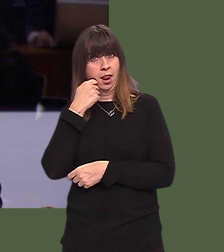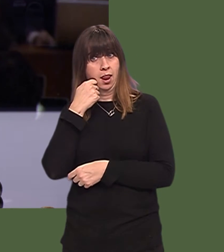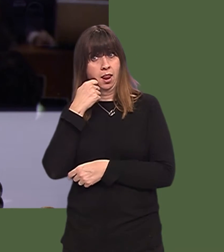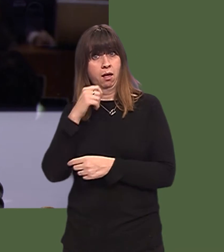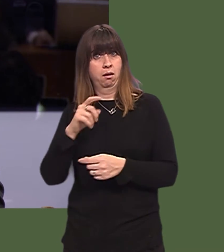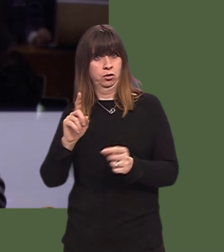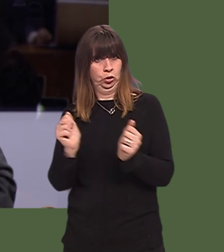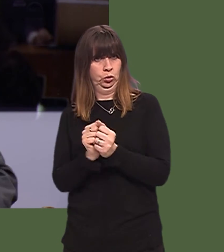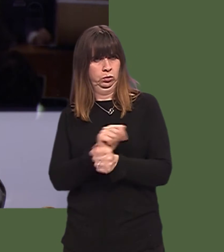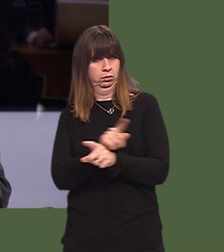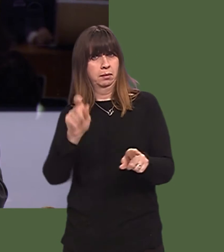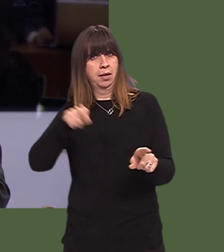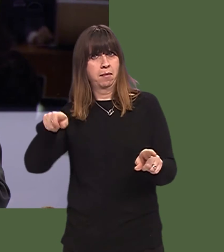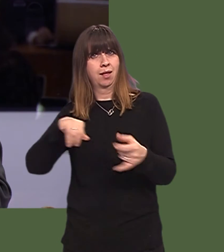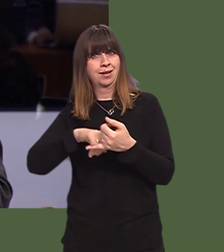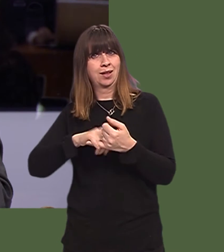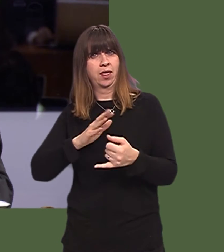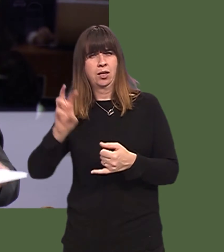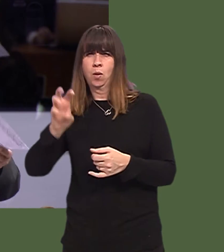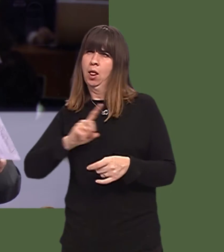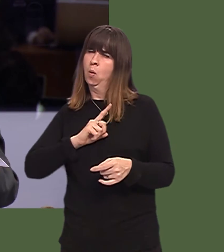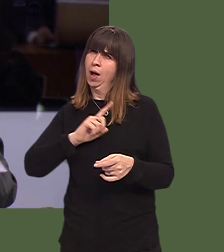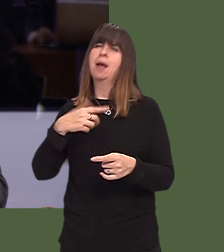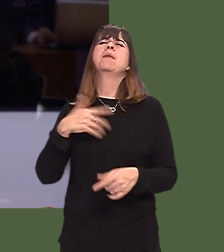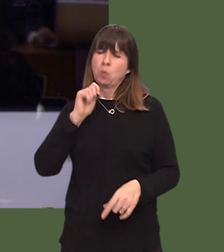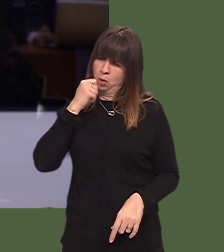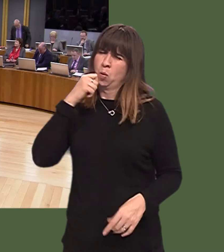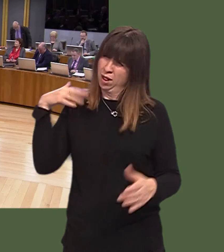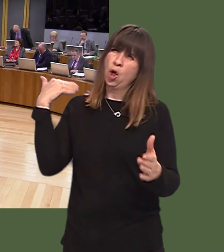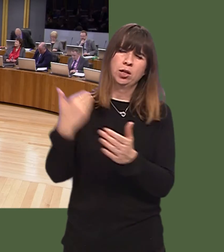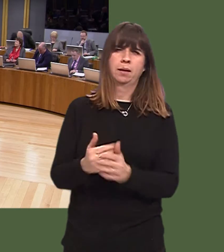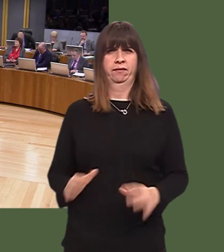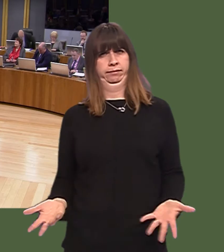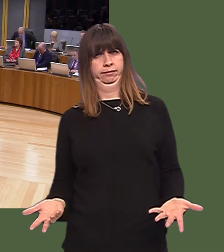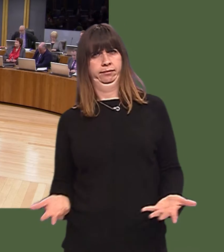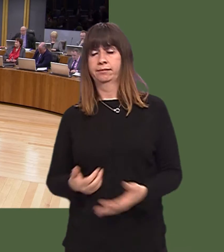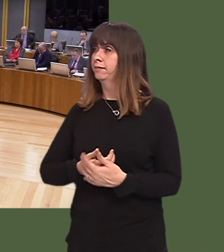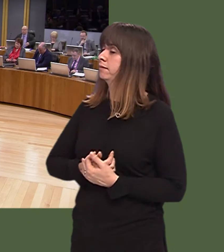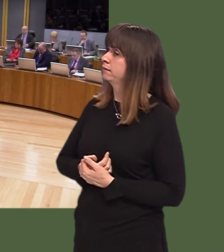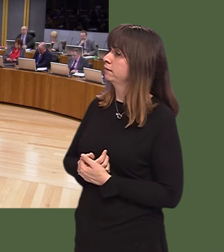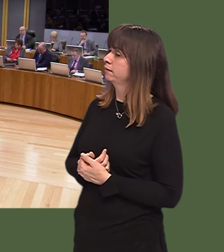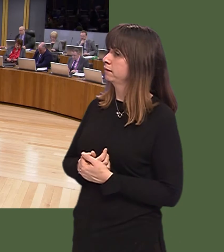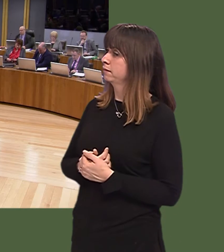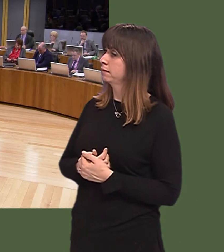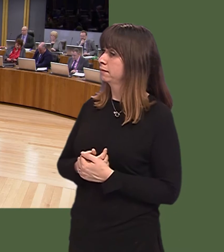for passengers in south-east Wales, which has been promised for a very long time now? Carwyn Jones: These are all part of the franchise negotiations.